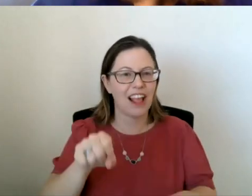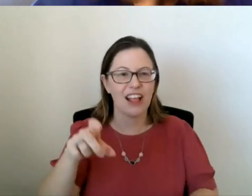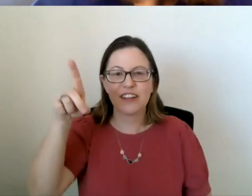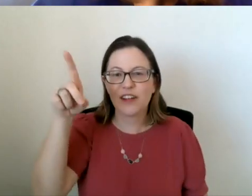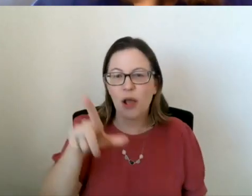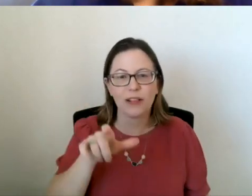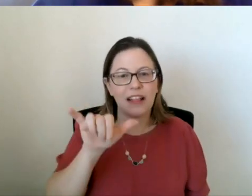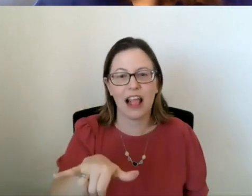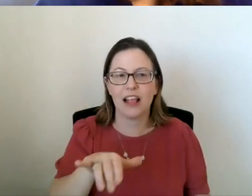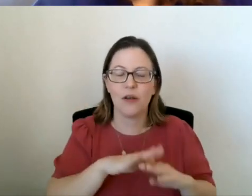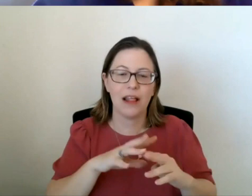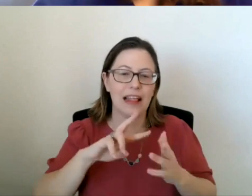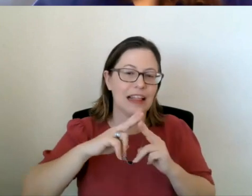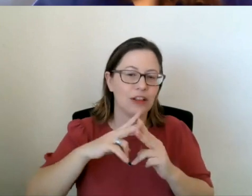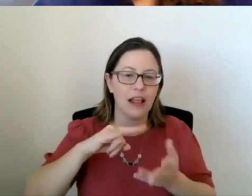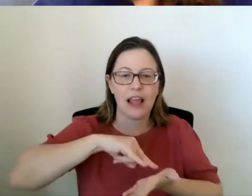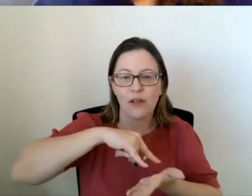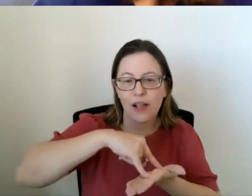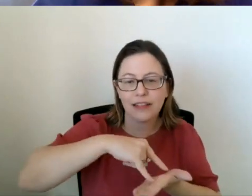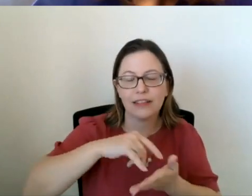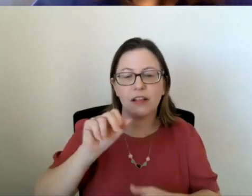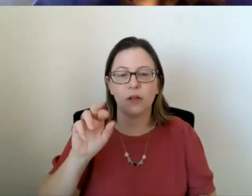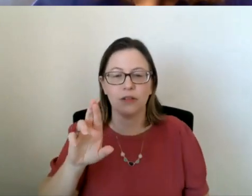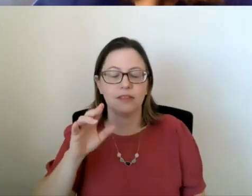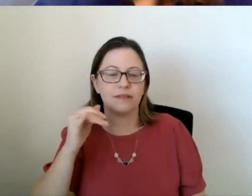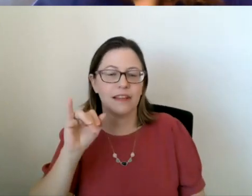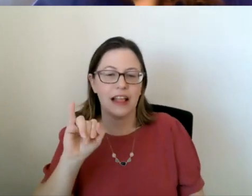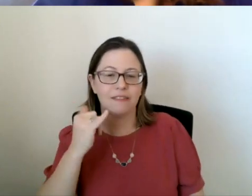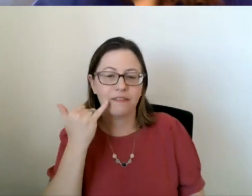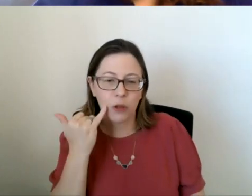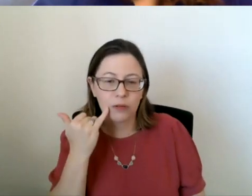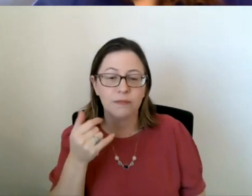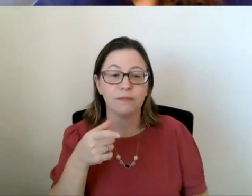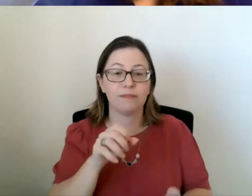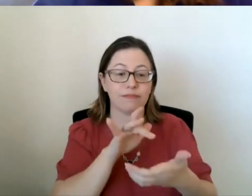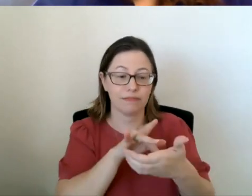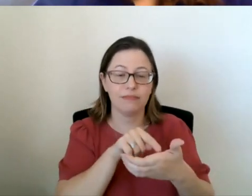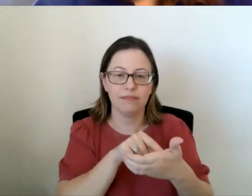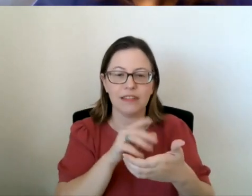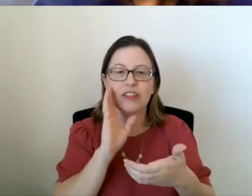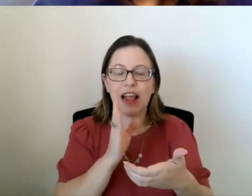Parent advocacy app. You can download that either for android or for an iPhone